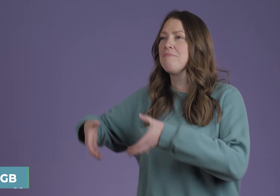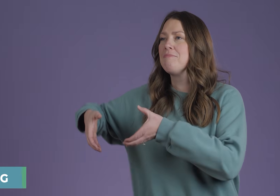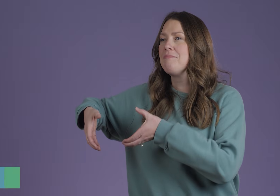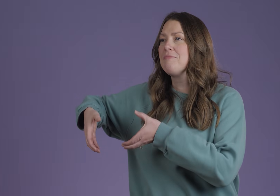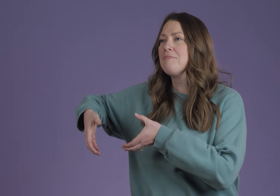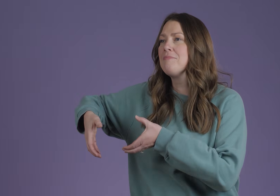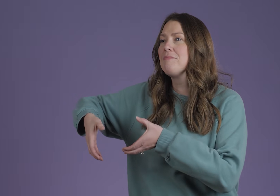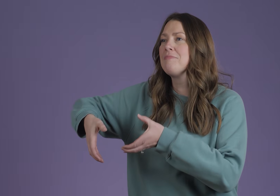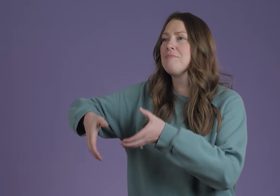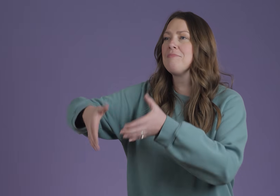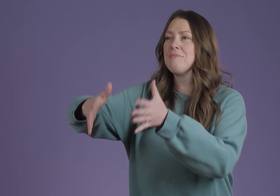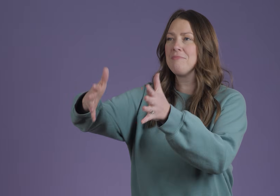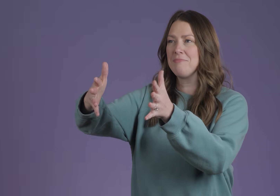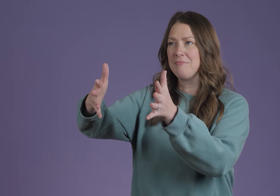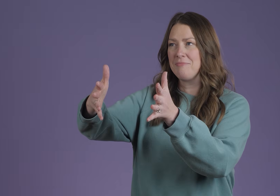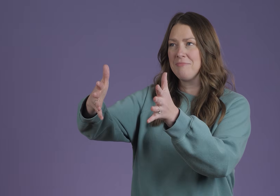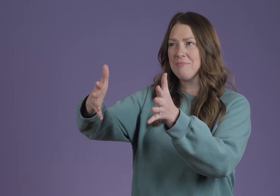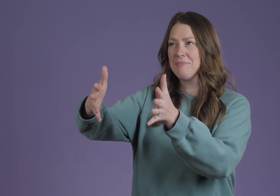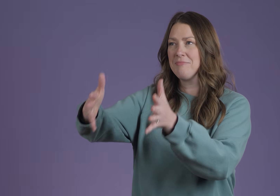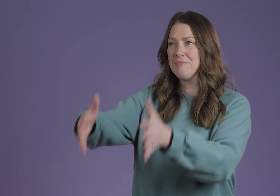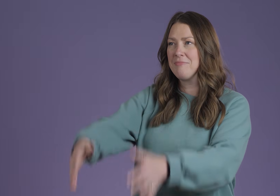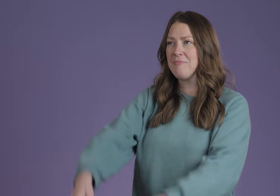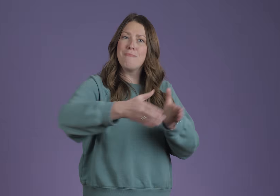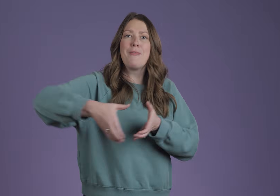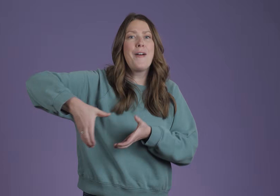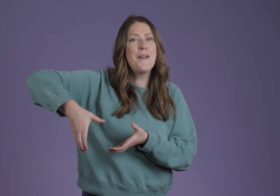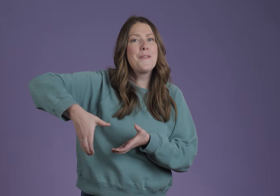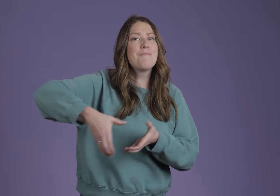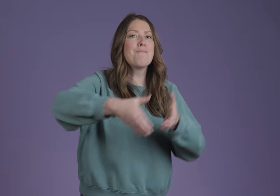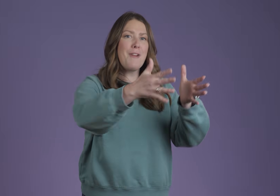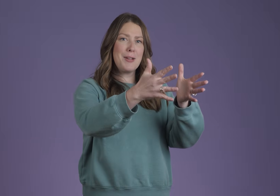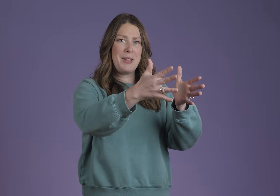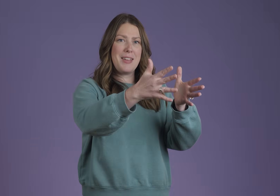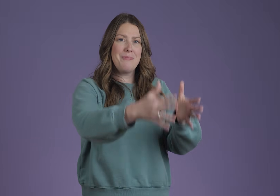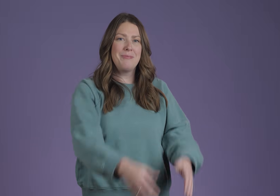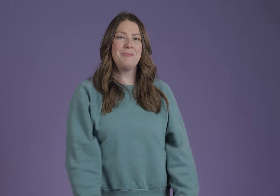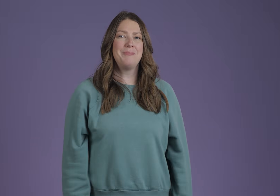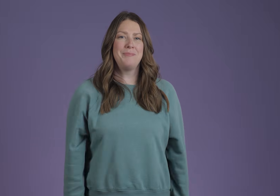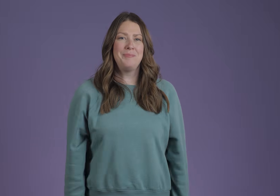You're holding the ball and then throwing it. Rugby.